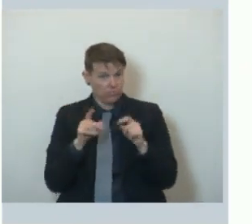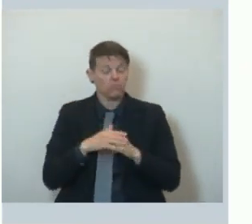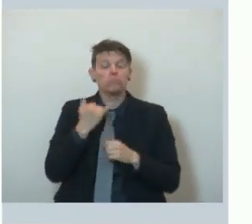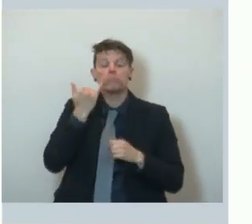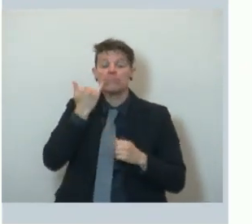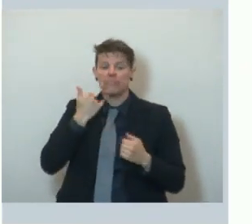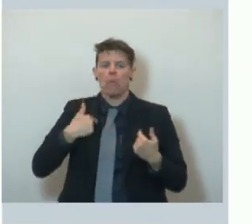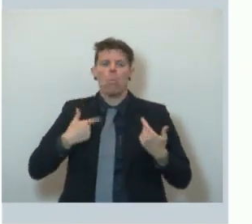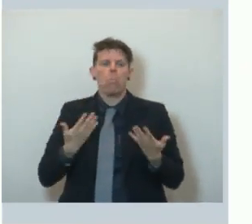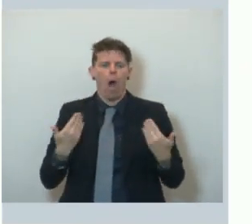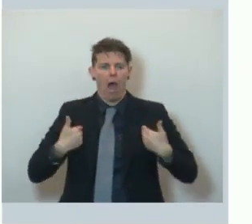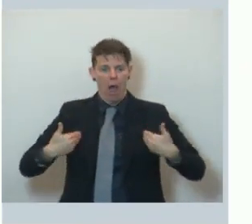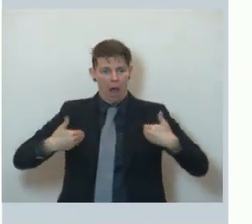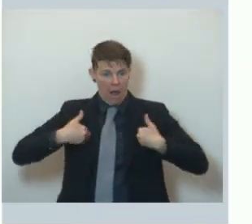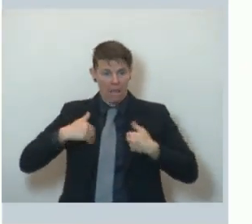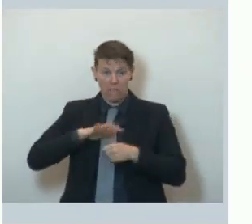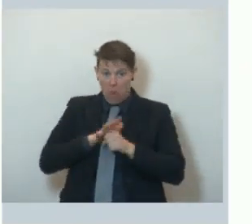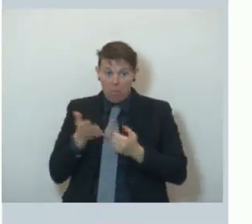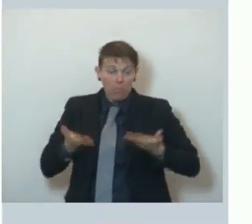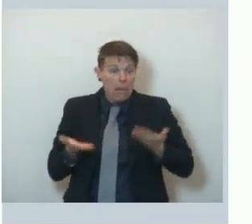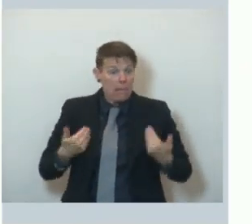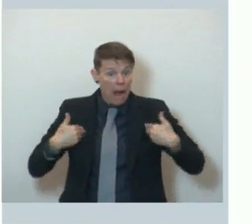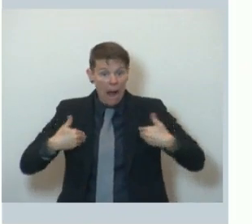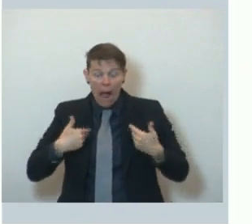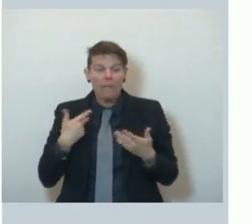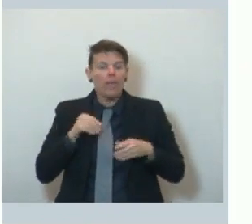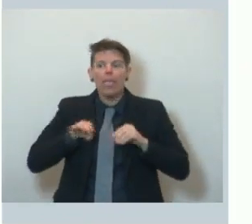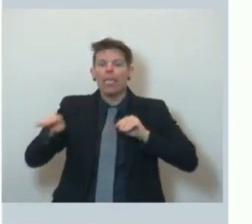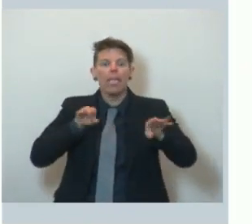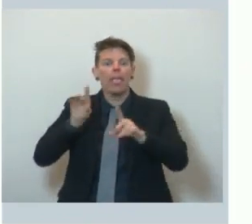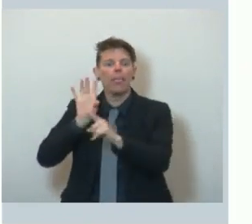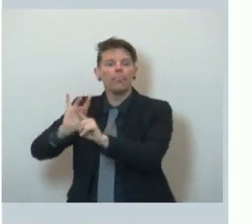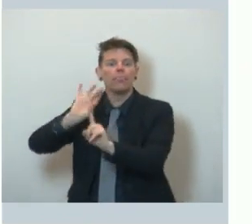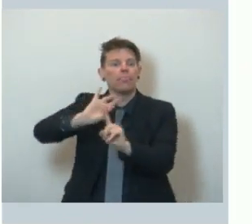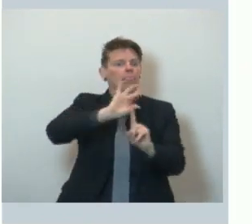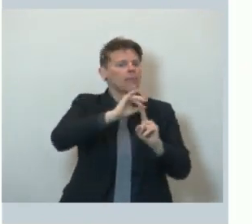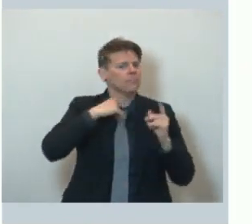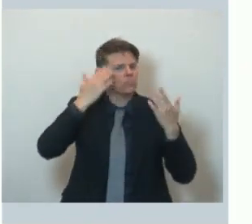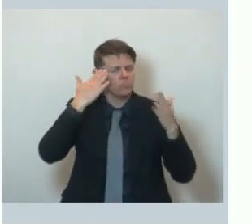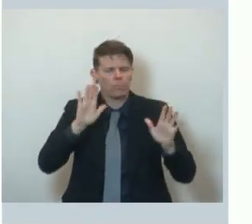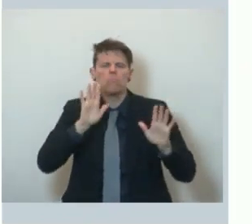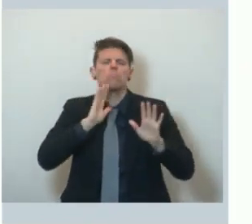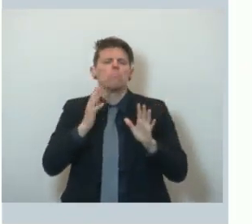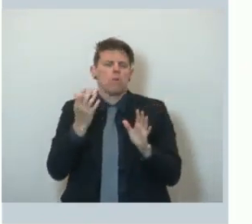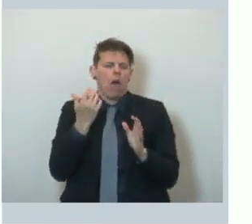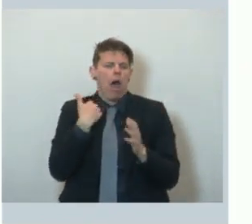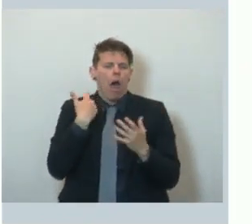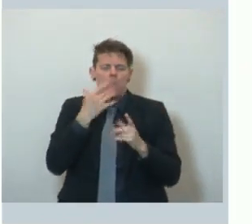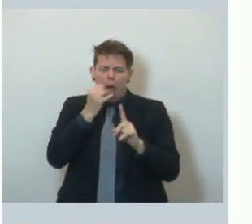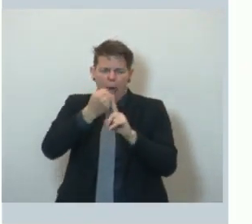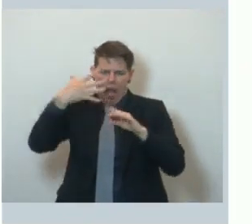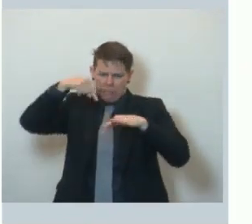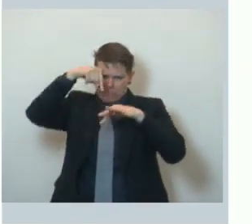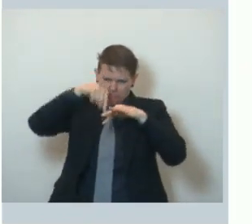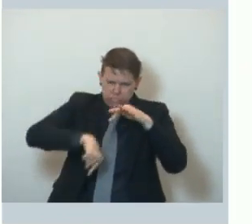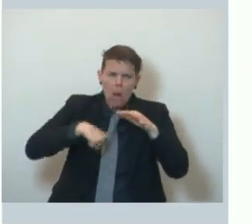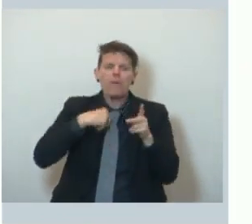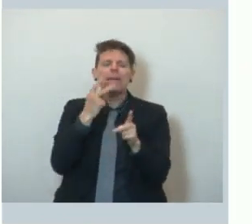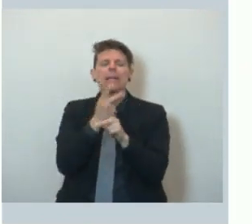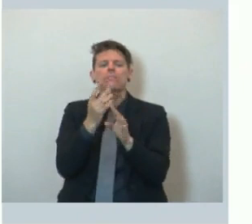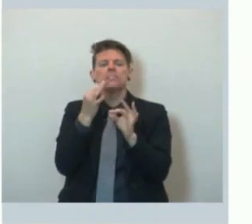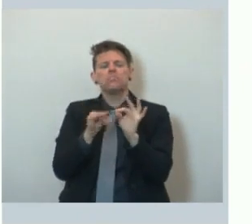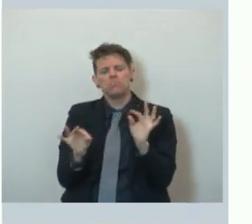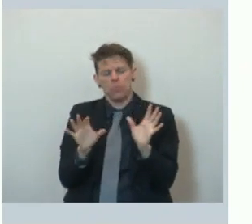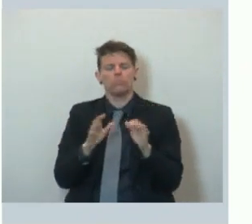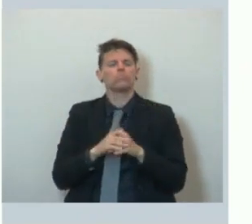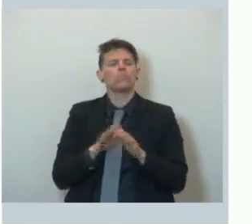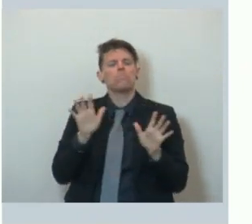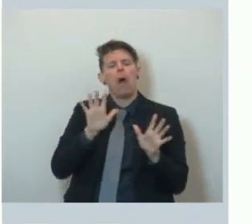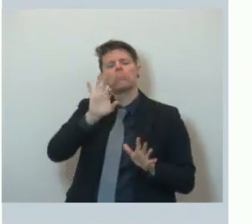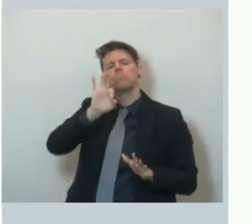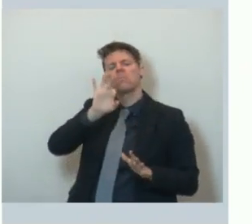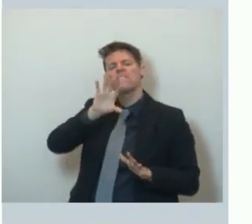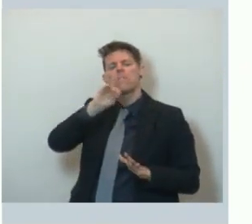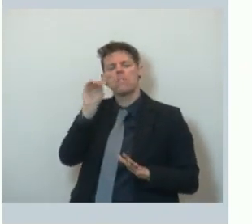TEST THAT EVERYONE’S BEEN GETTING THE SWAB TEST TELL IF YOU’RE INFECTED RIGHT NOW WITH COVID AND YOU COULD BE OUT INFECTING OTHER PEOPLE AND I’M MAKING THIS A LITTLE SIMPLER